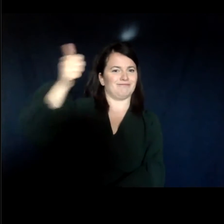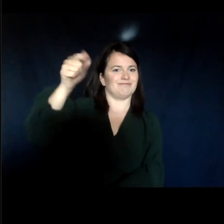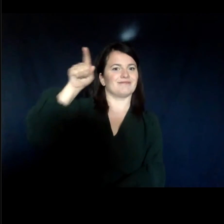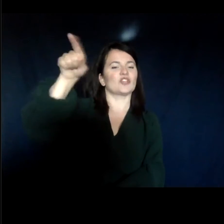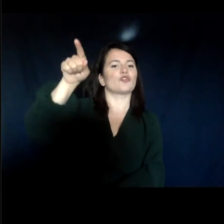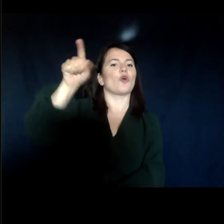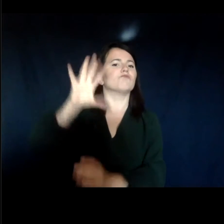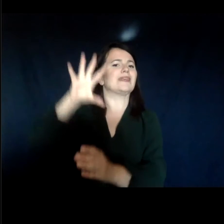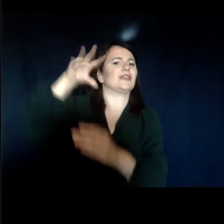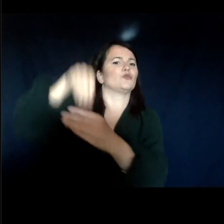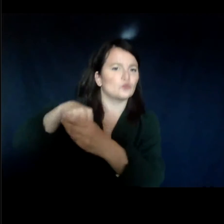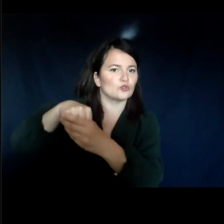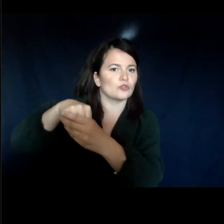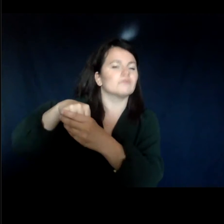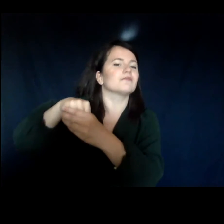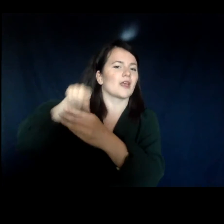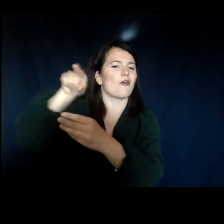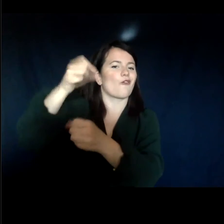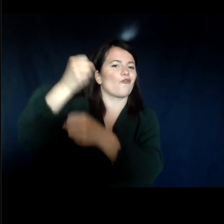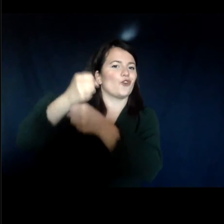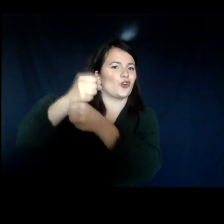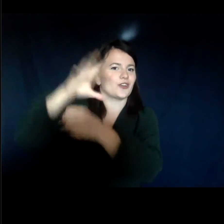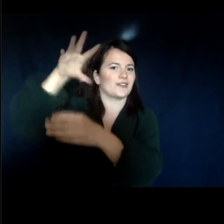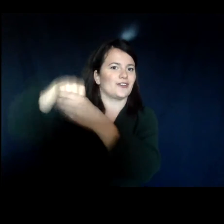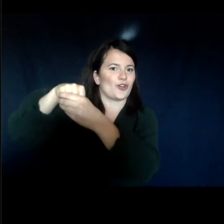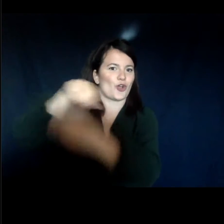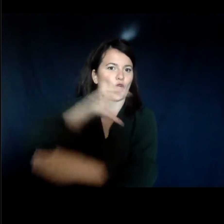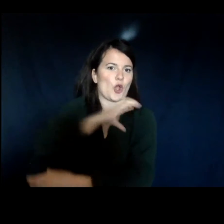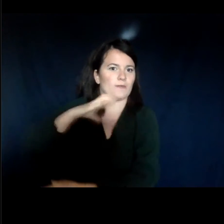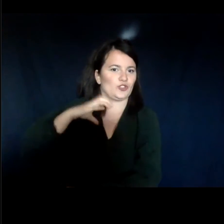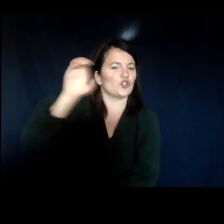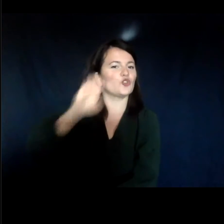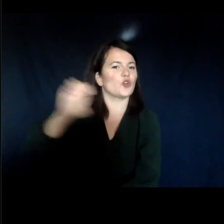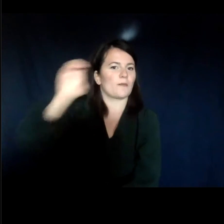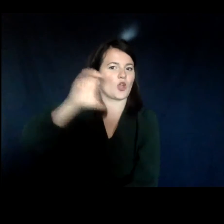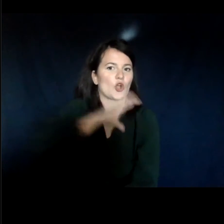She'll start a series of interventions from the Commission on this issue.